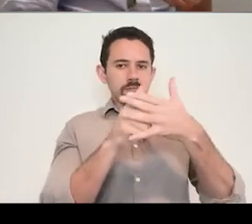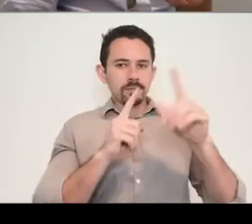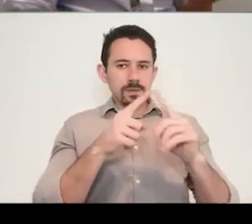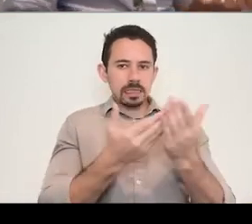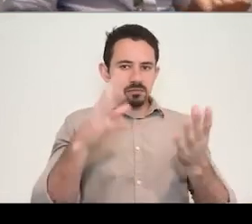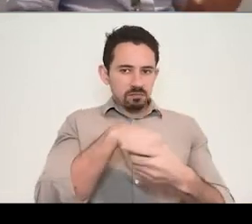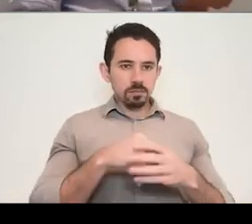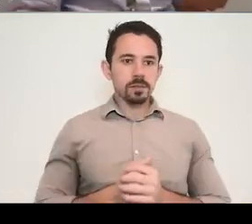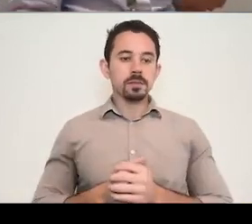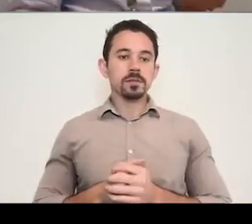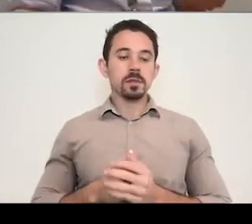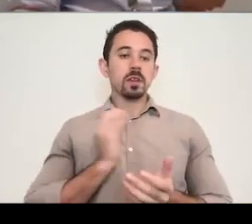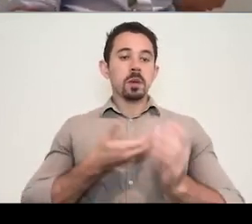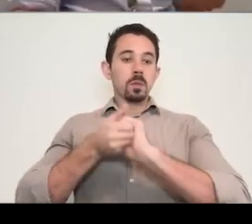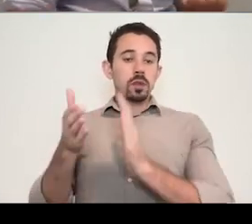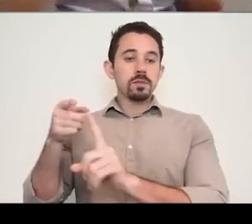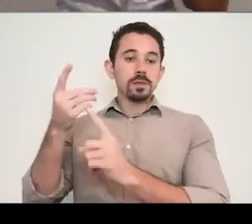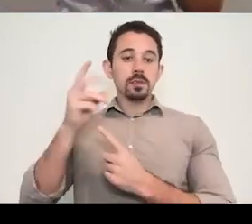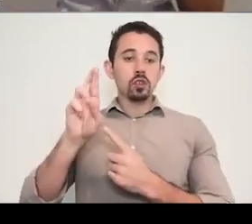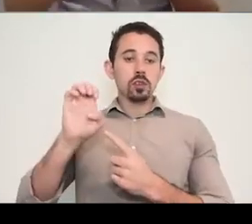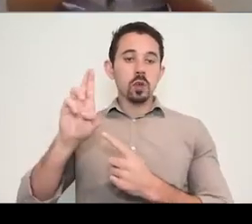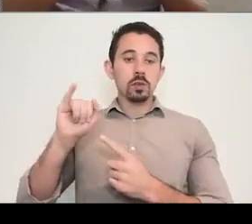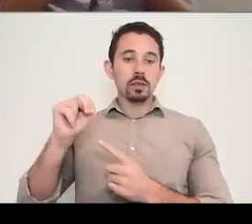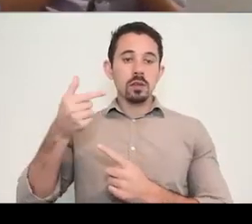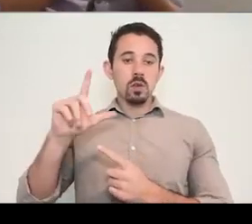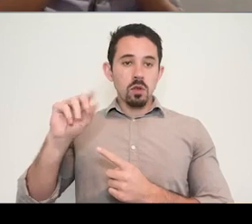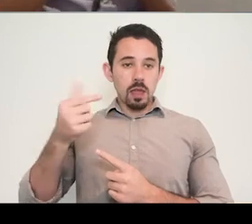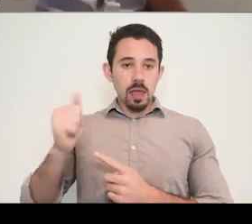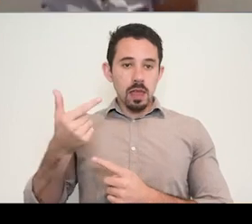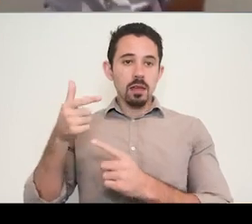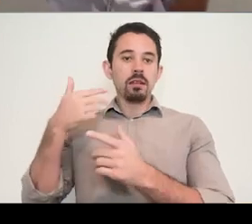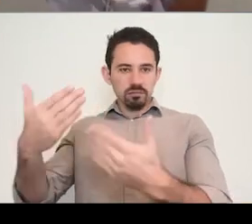Our collaborator, Dr. Erin Gloag, performed indentation rheology which involves measuring the